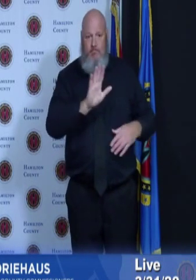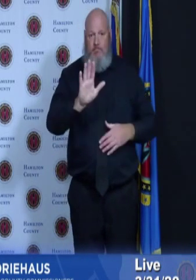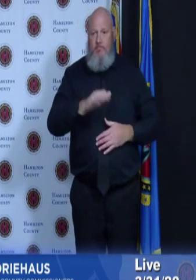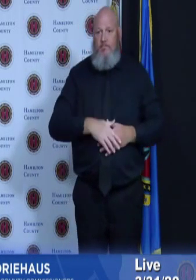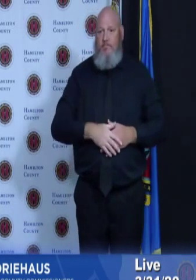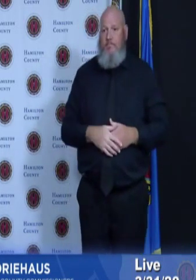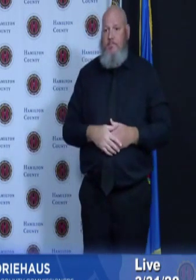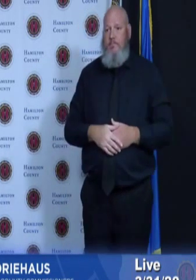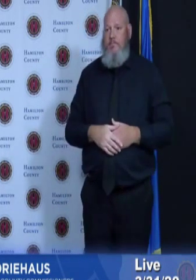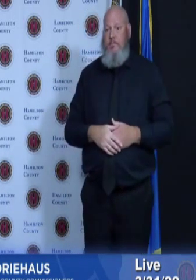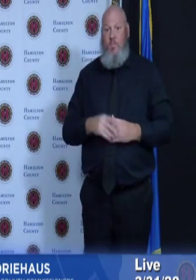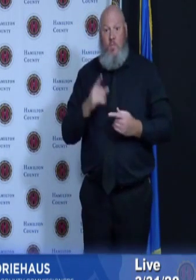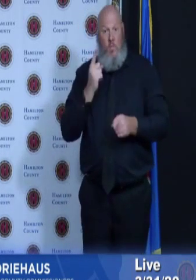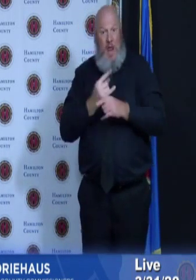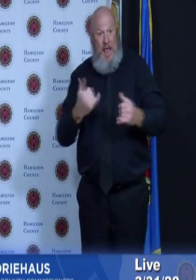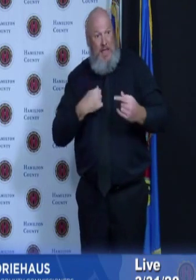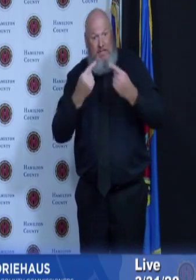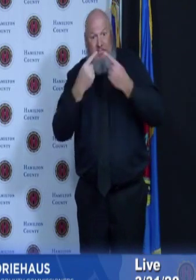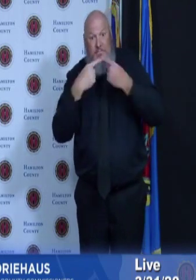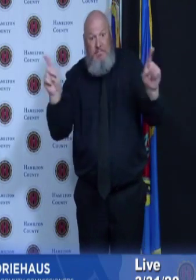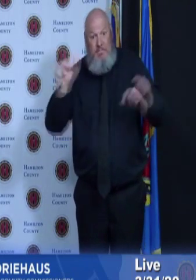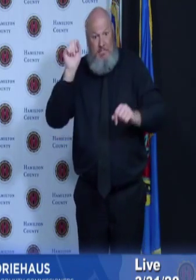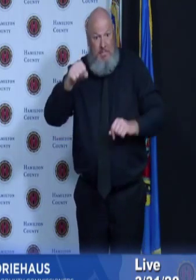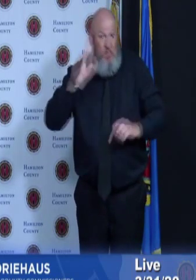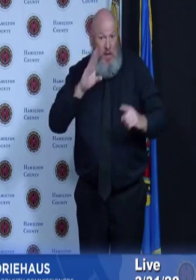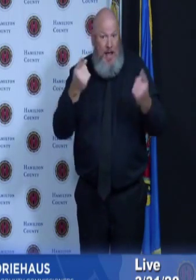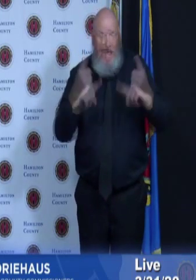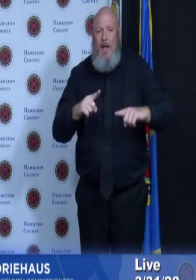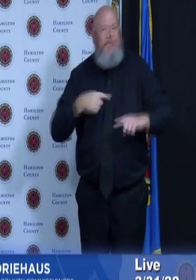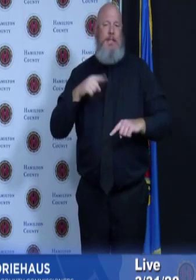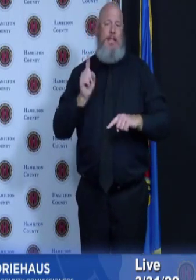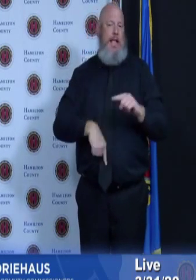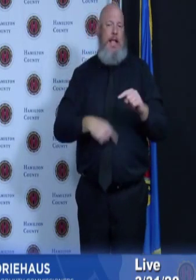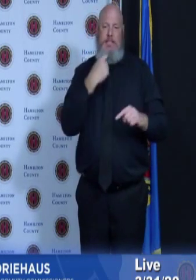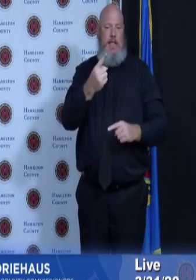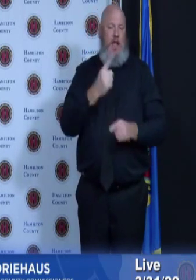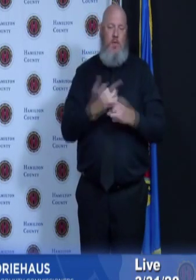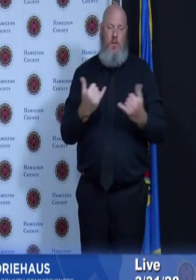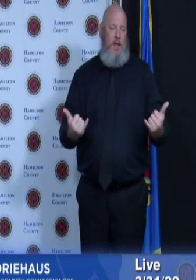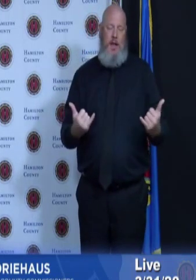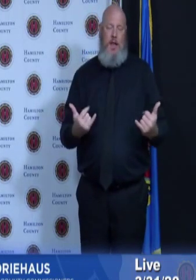next few days start to hone in on that strategy